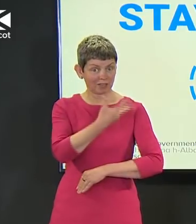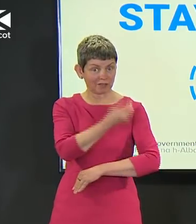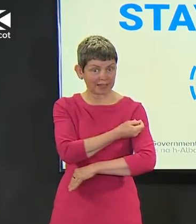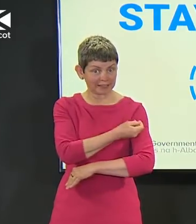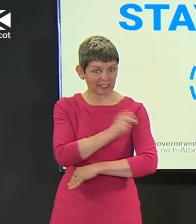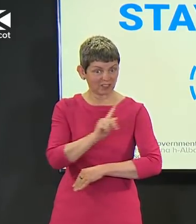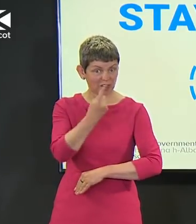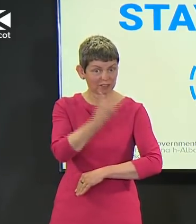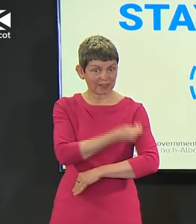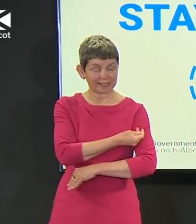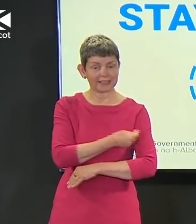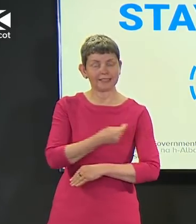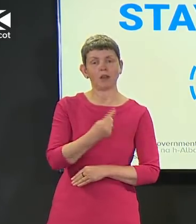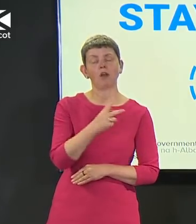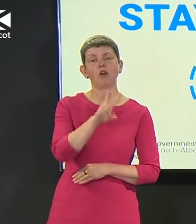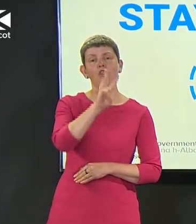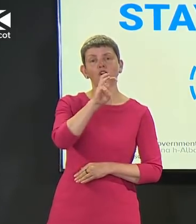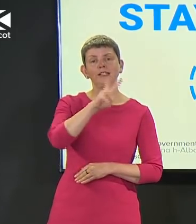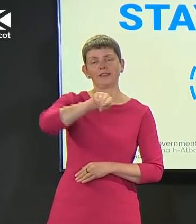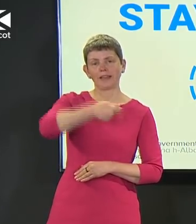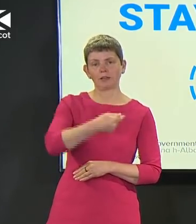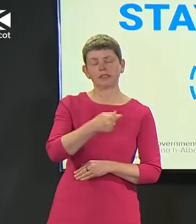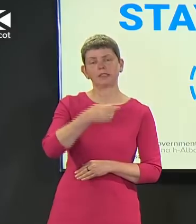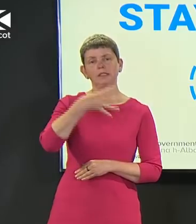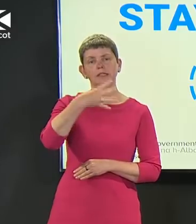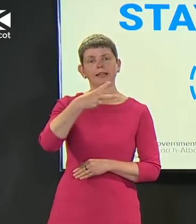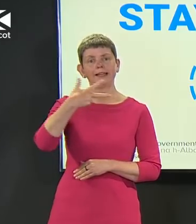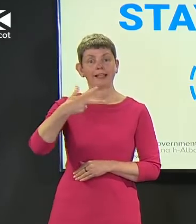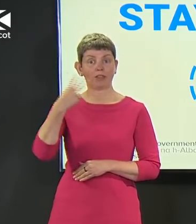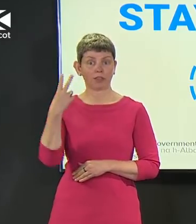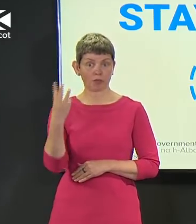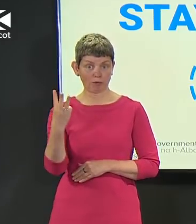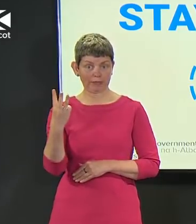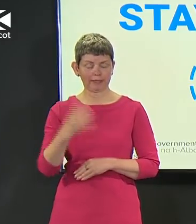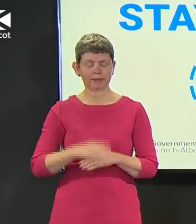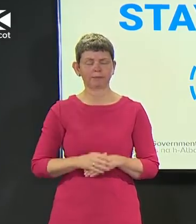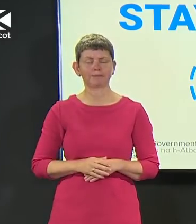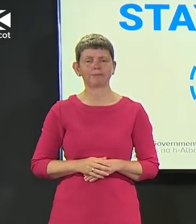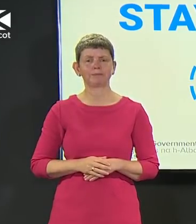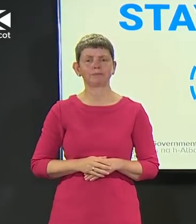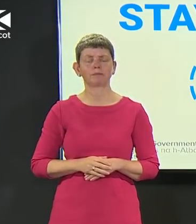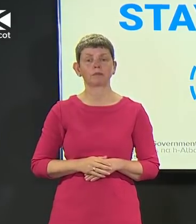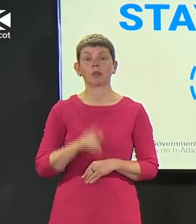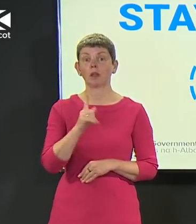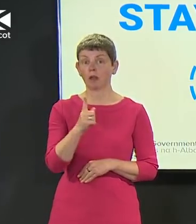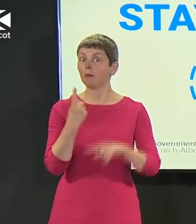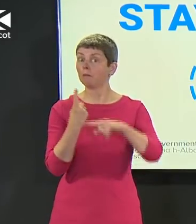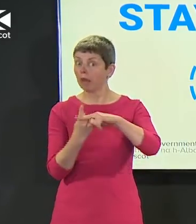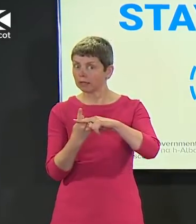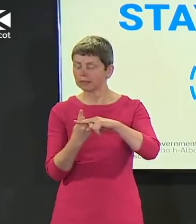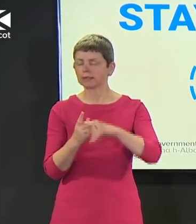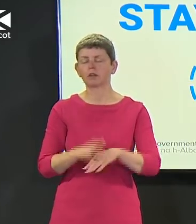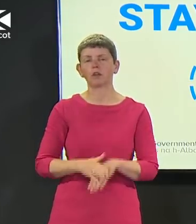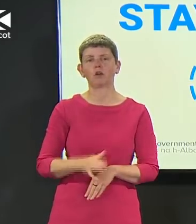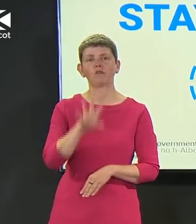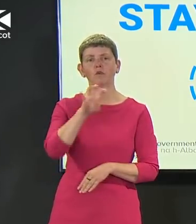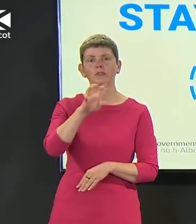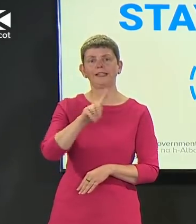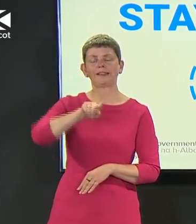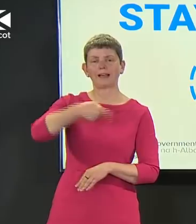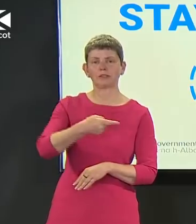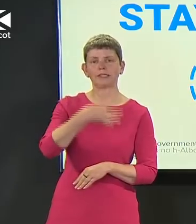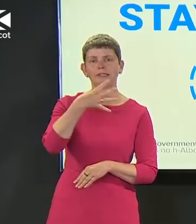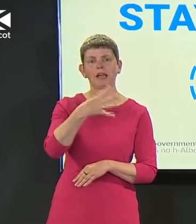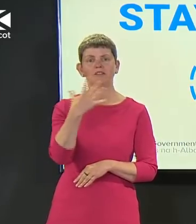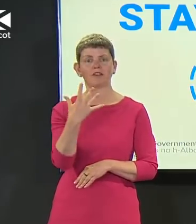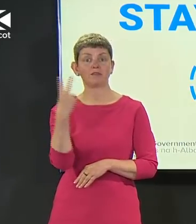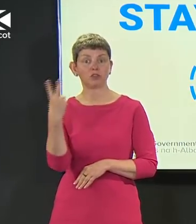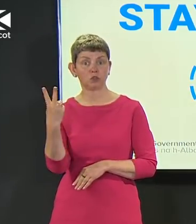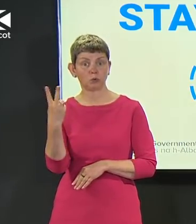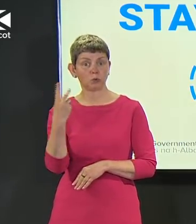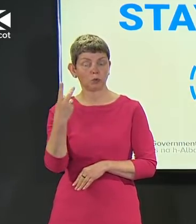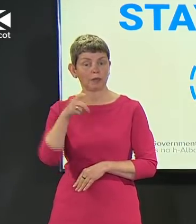983 since yesterday in addition to that 14 952 people received a second dose yesterday